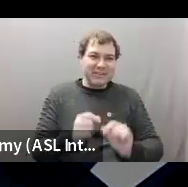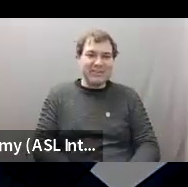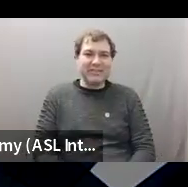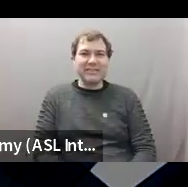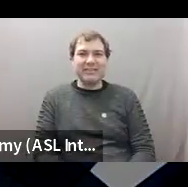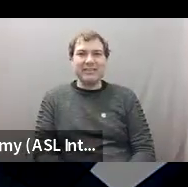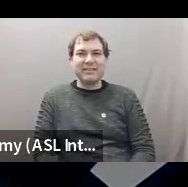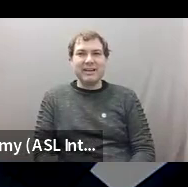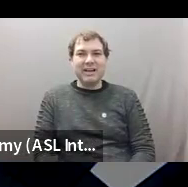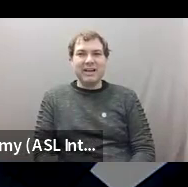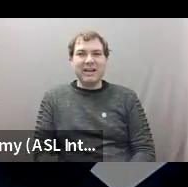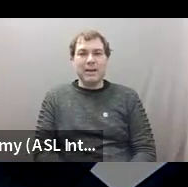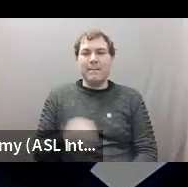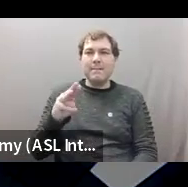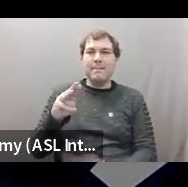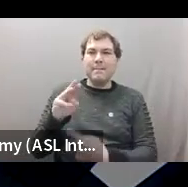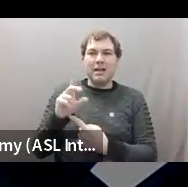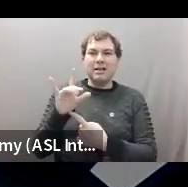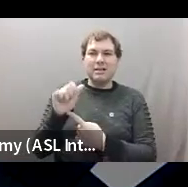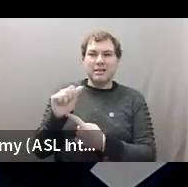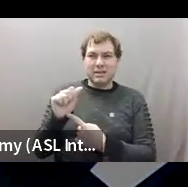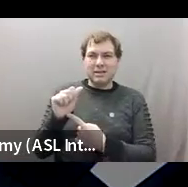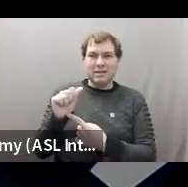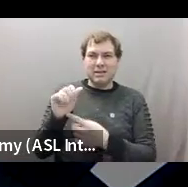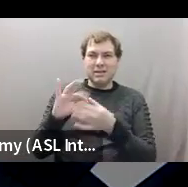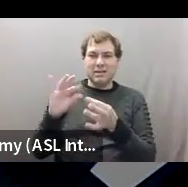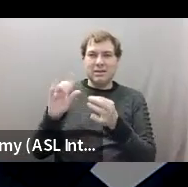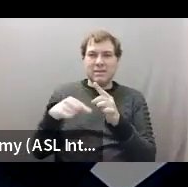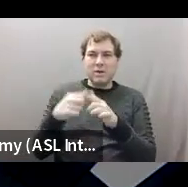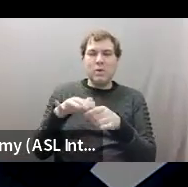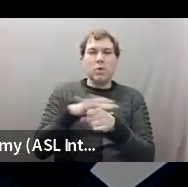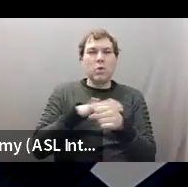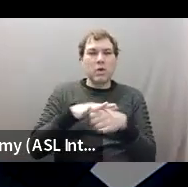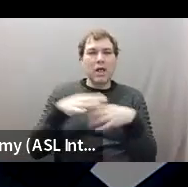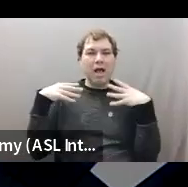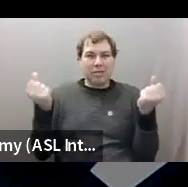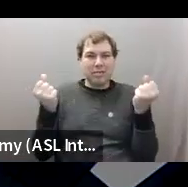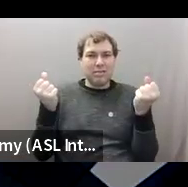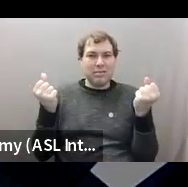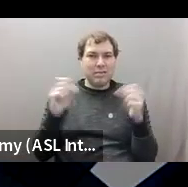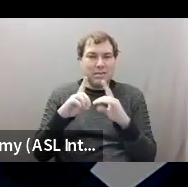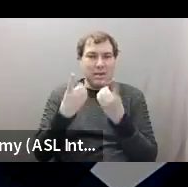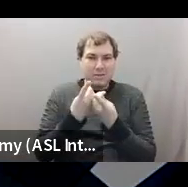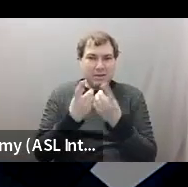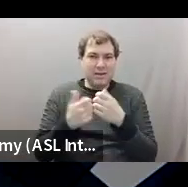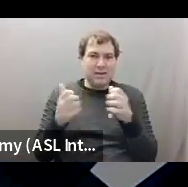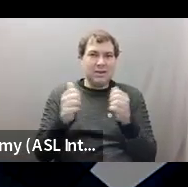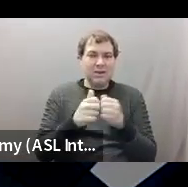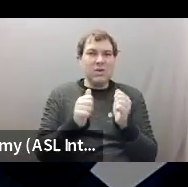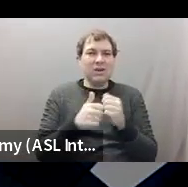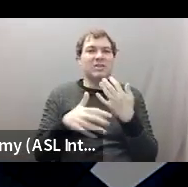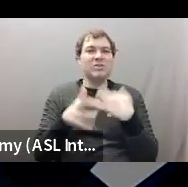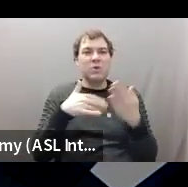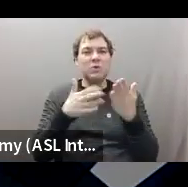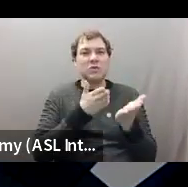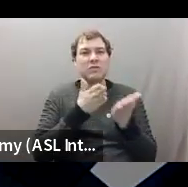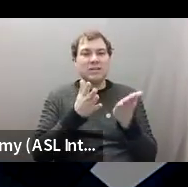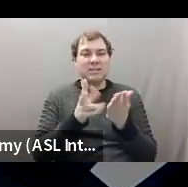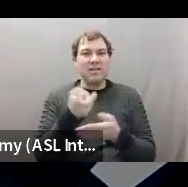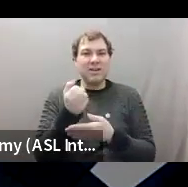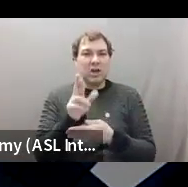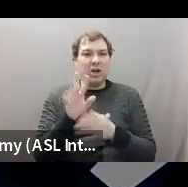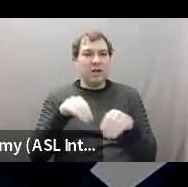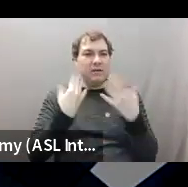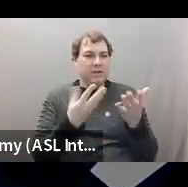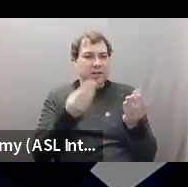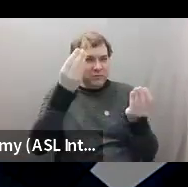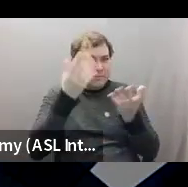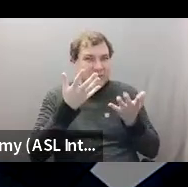Linda Pogue: Melissa Johnson talking about local Health Department, having party in the Park with social services vendors where you can provide some information, and its activities too.